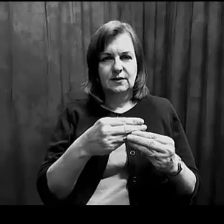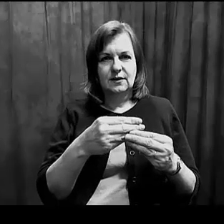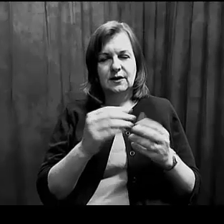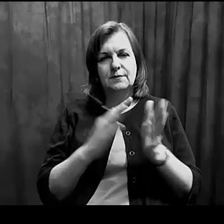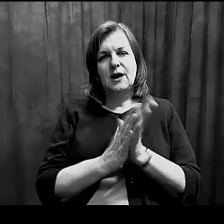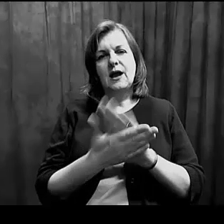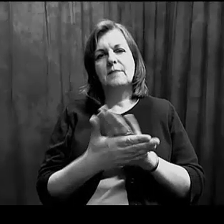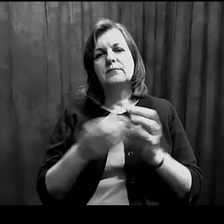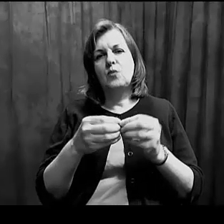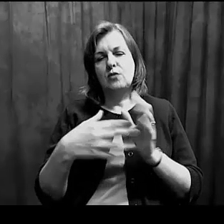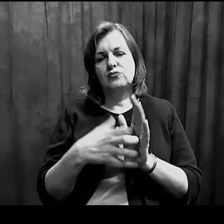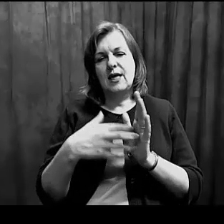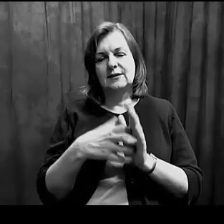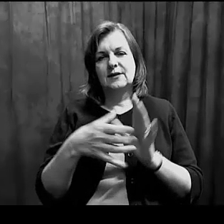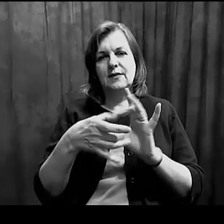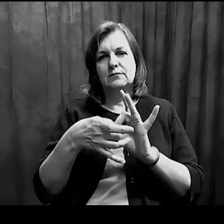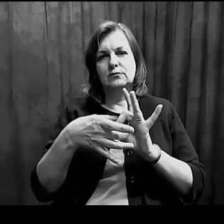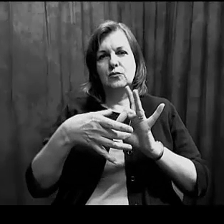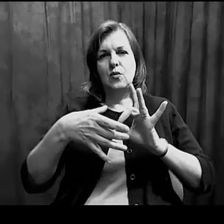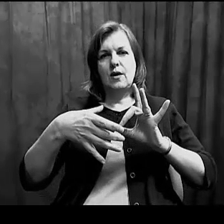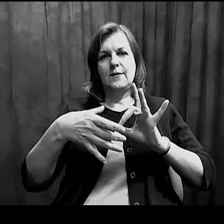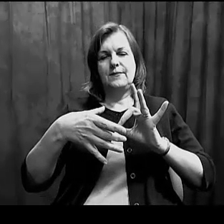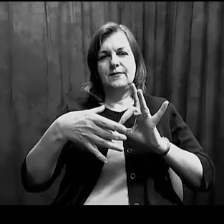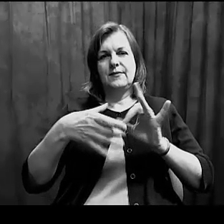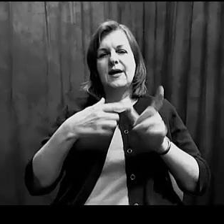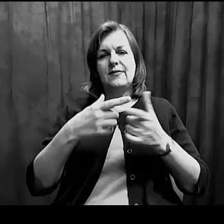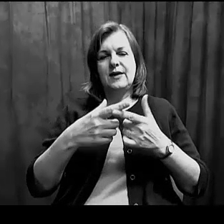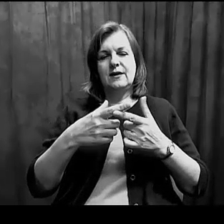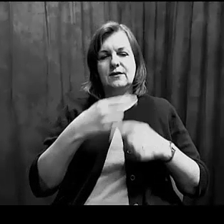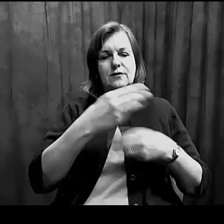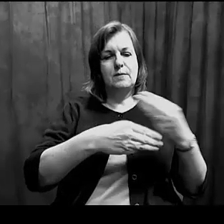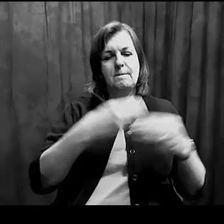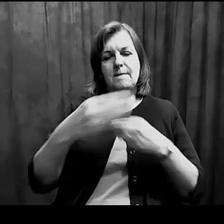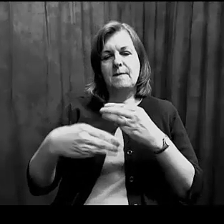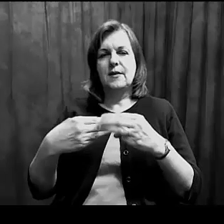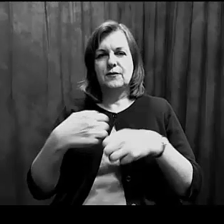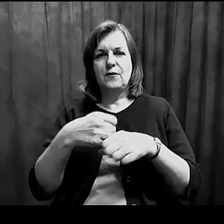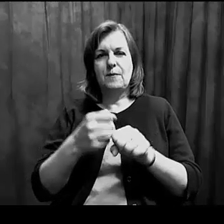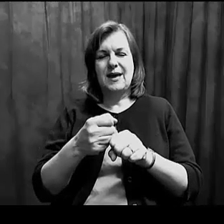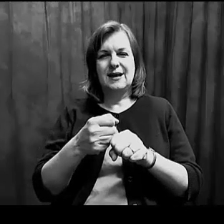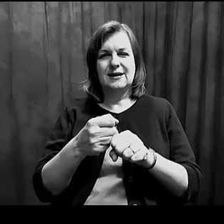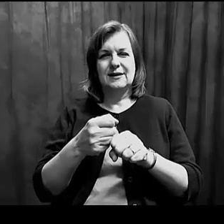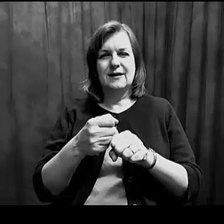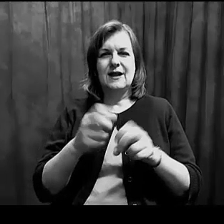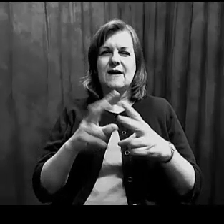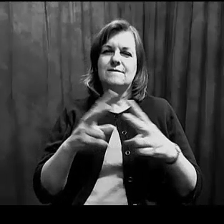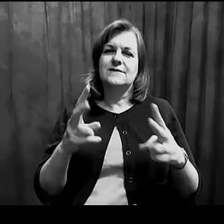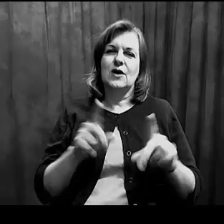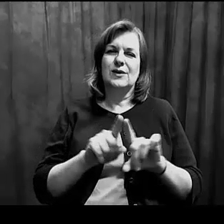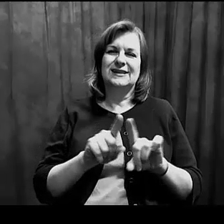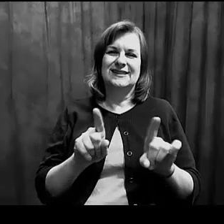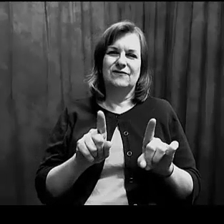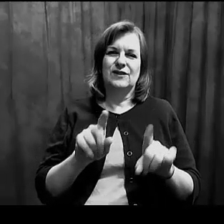molecules and the molecules spread out and when they spread out there actually forming